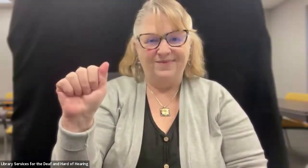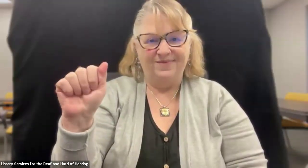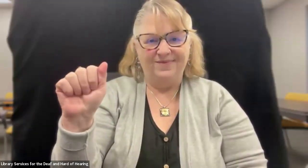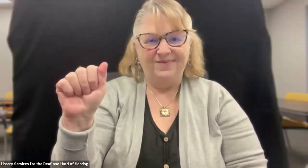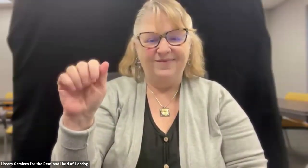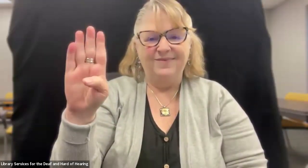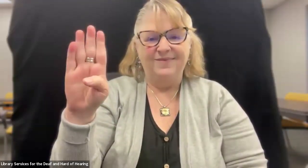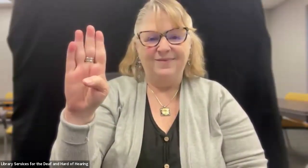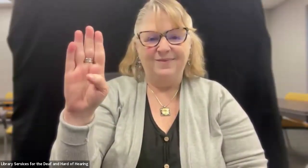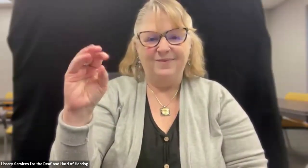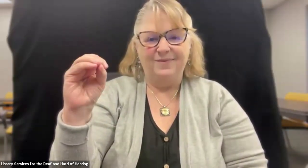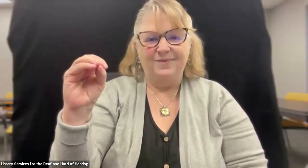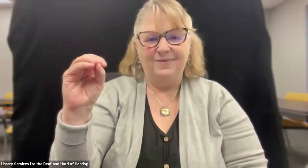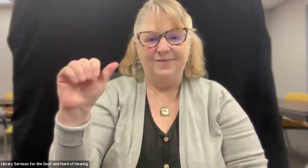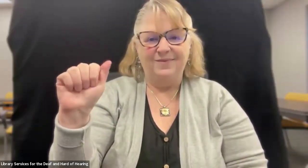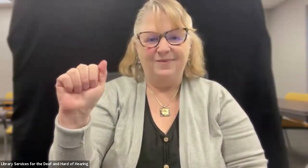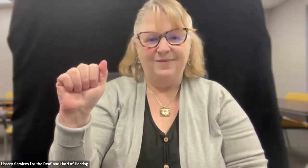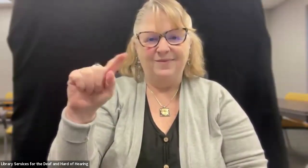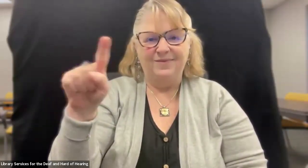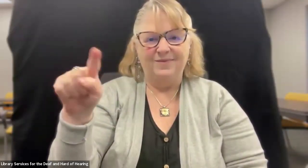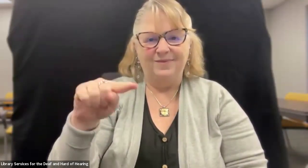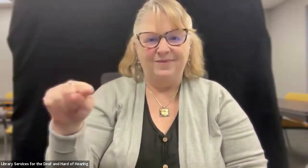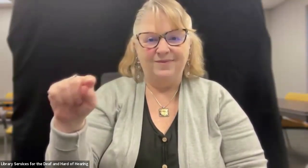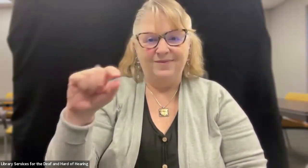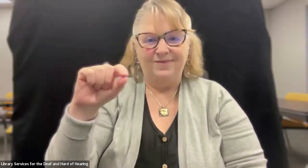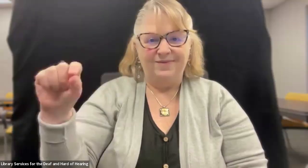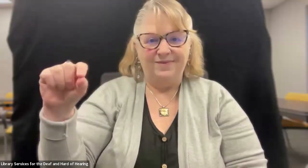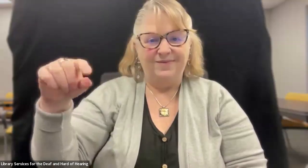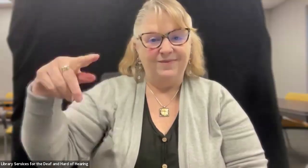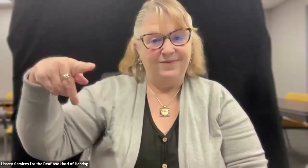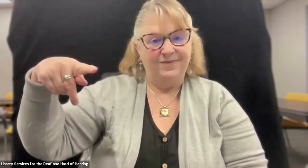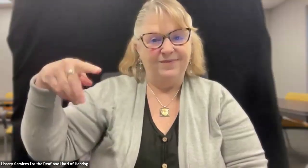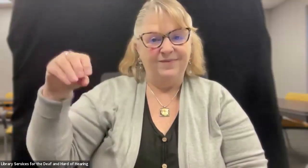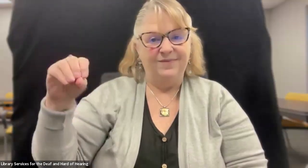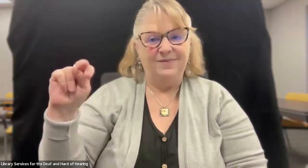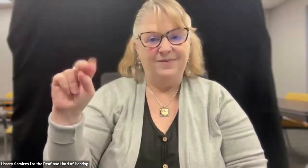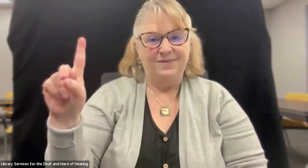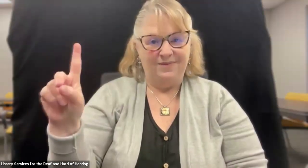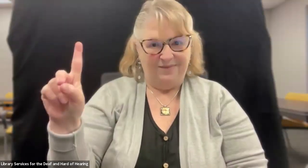My name is Brenda Boaz-Pond.